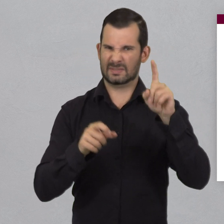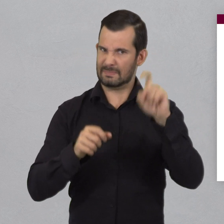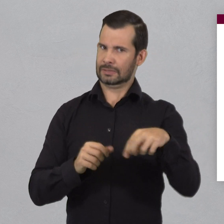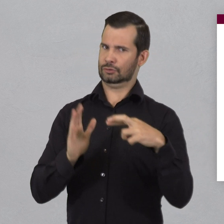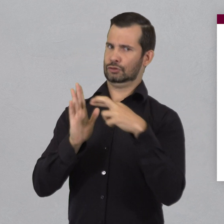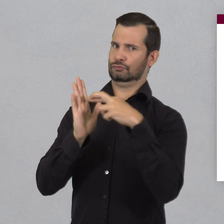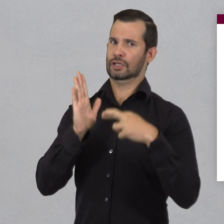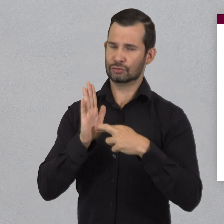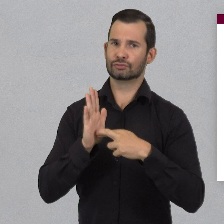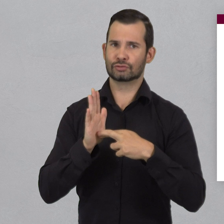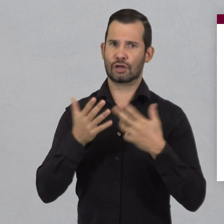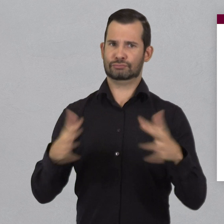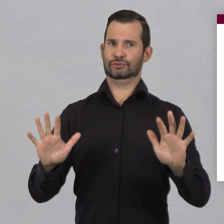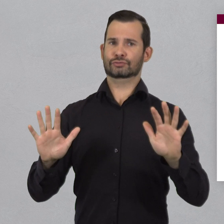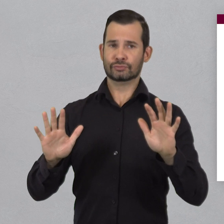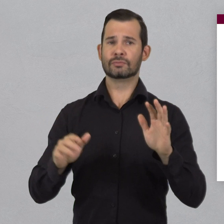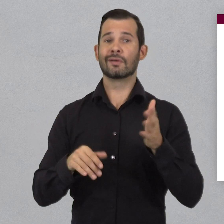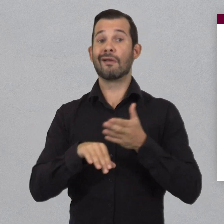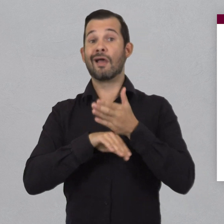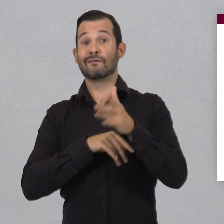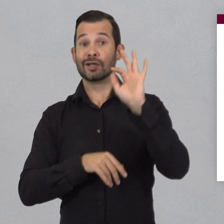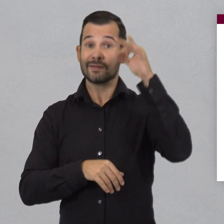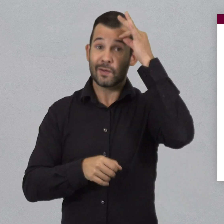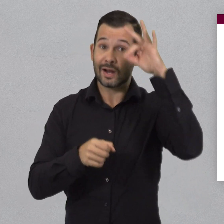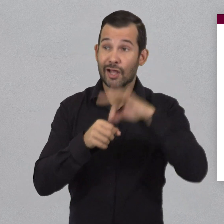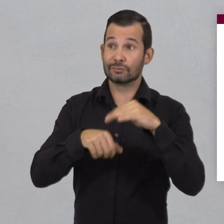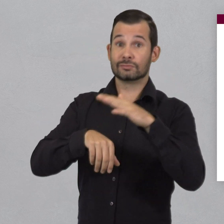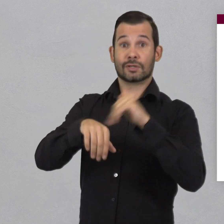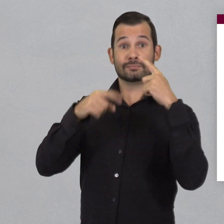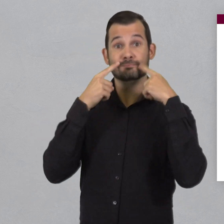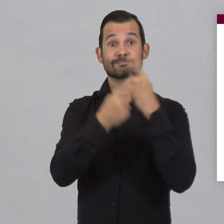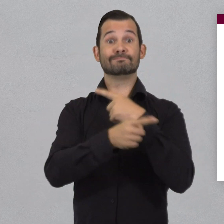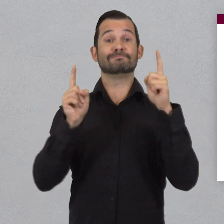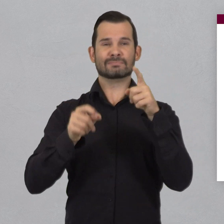you must be registered. After a federal election is called, you can